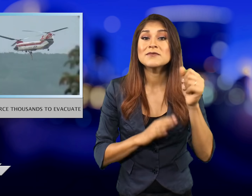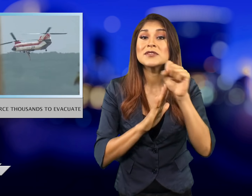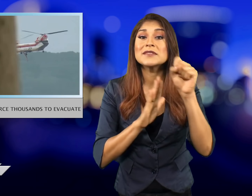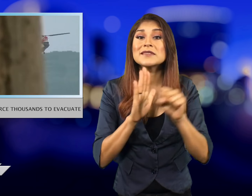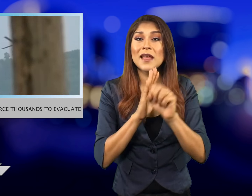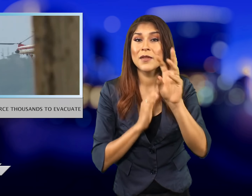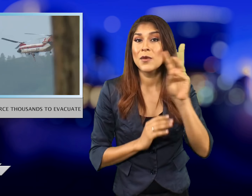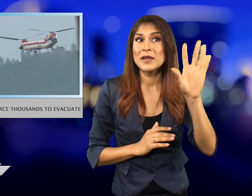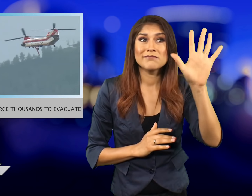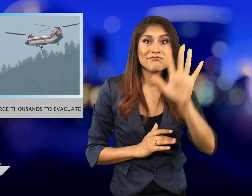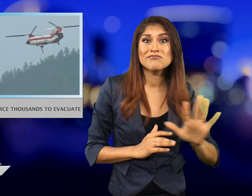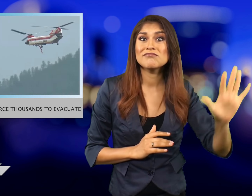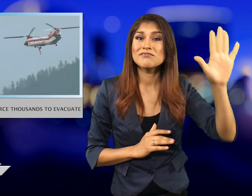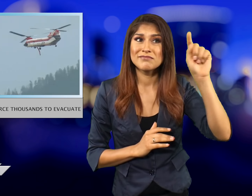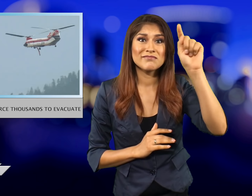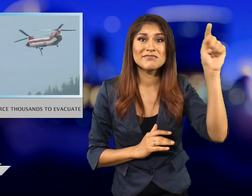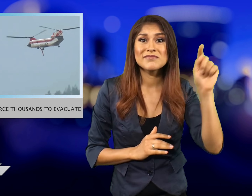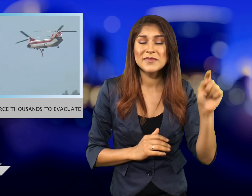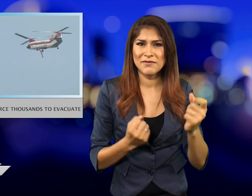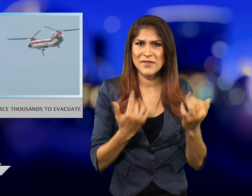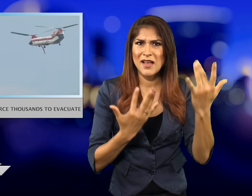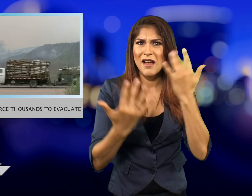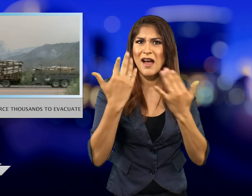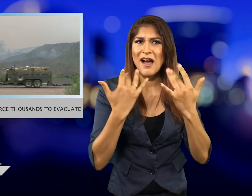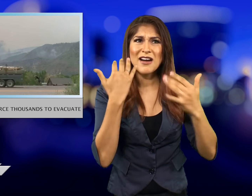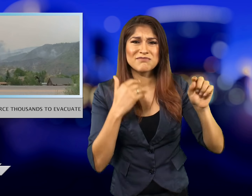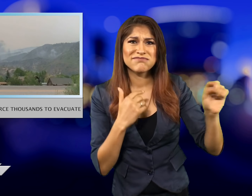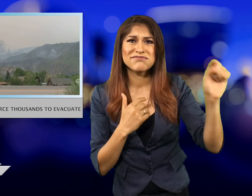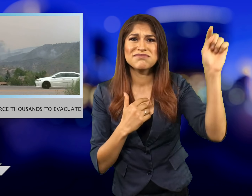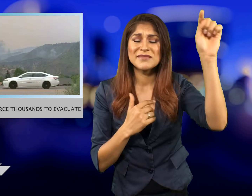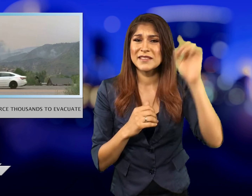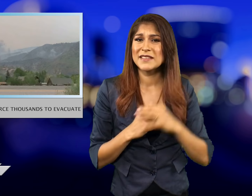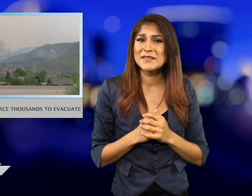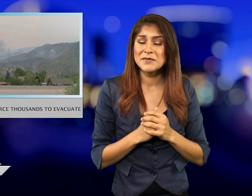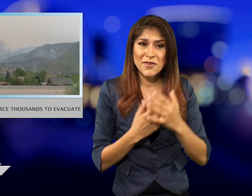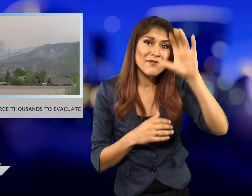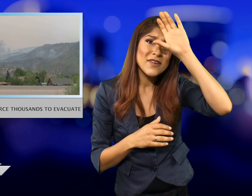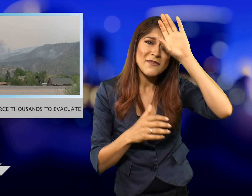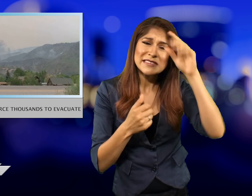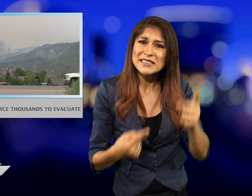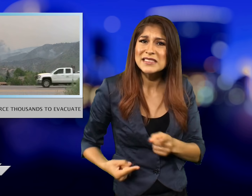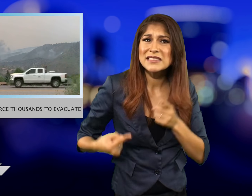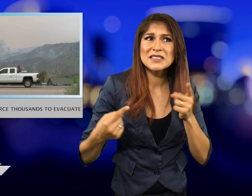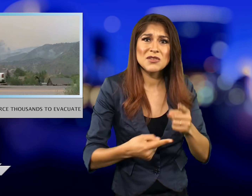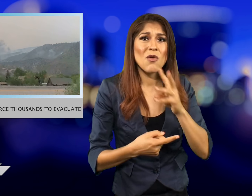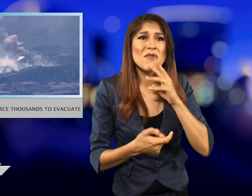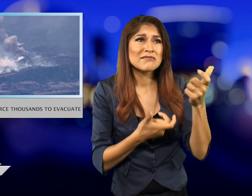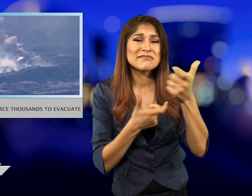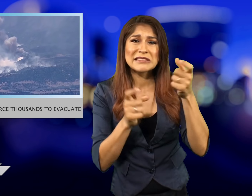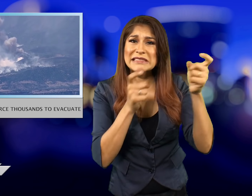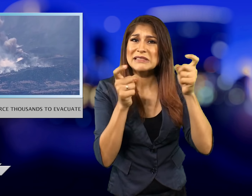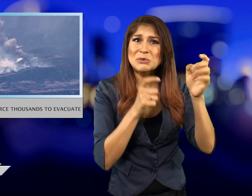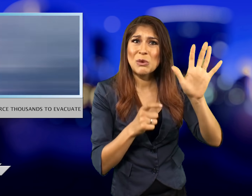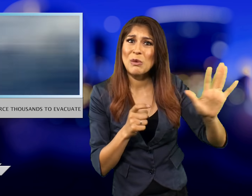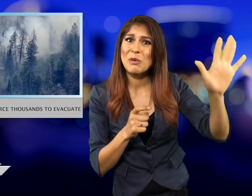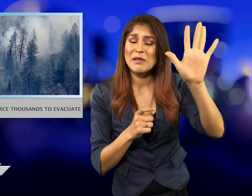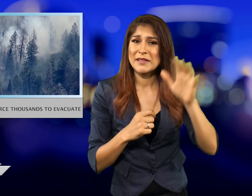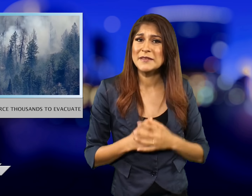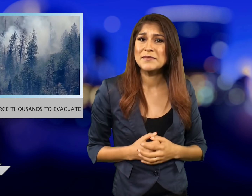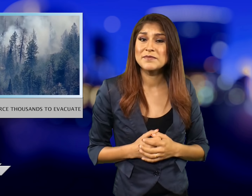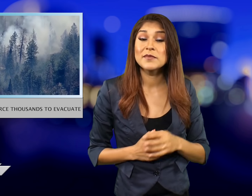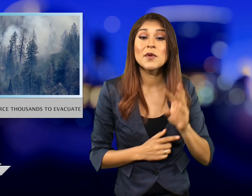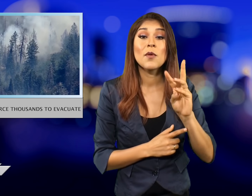Wildfires continue to burn out of control in several Western states.